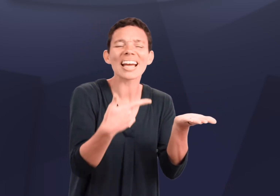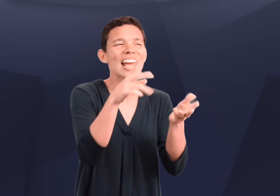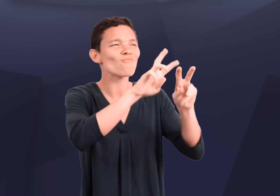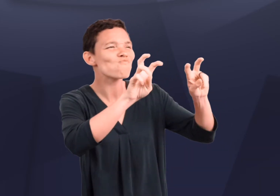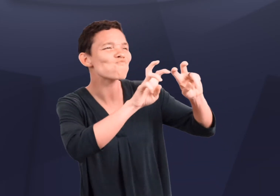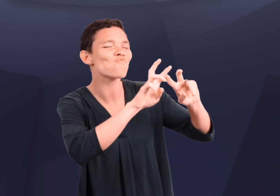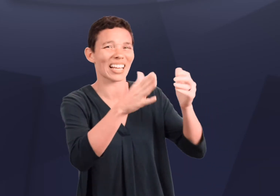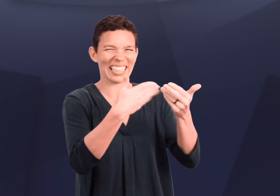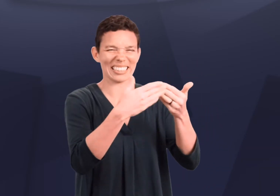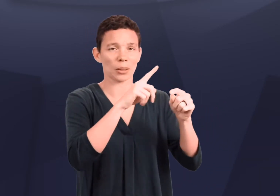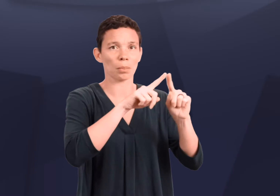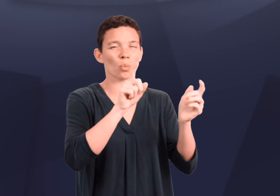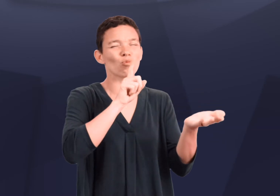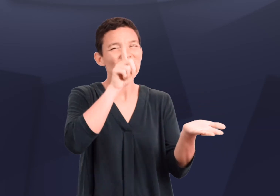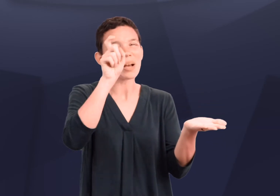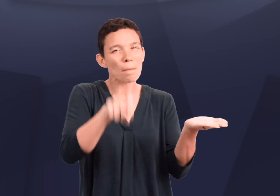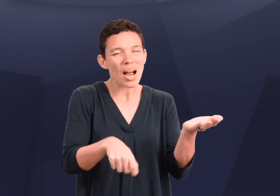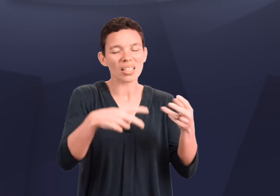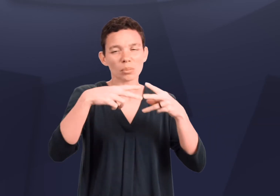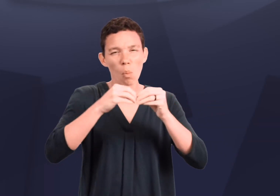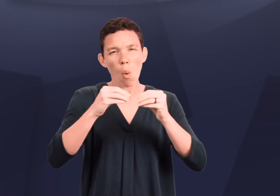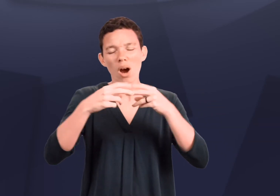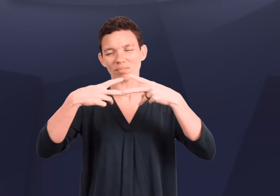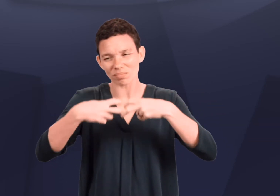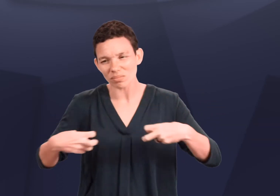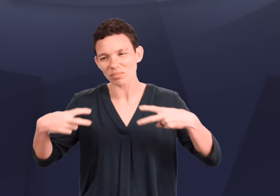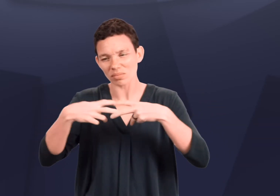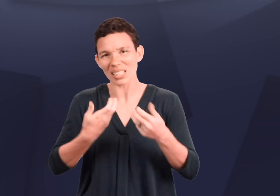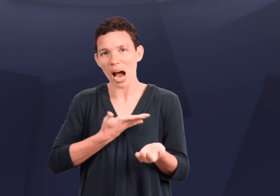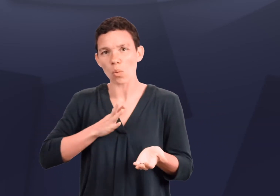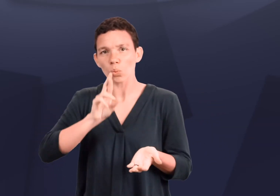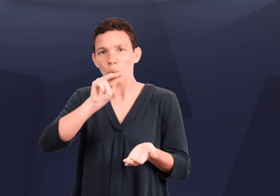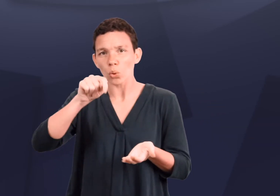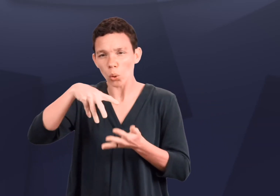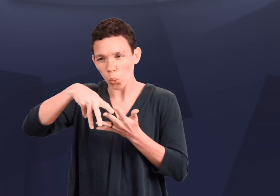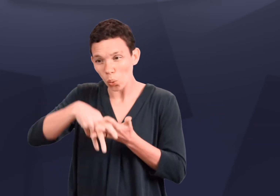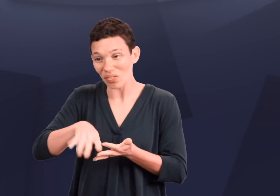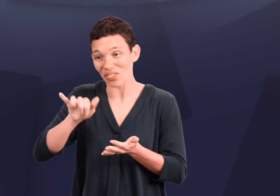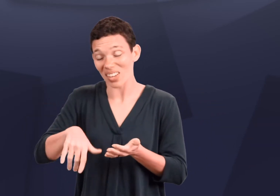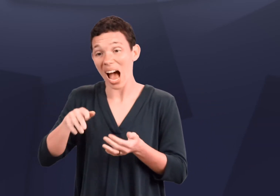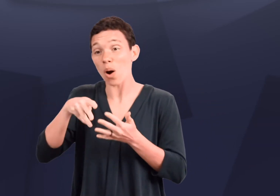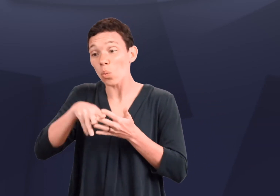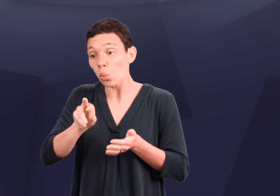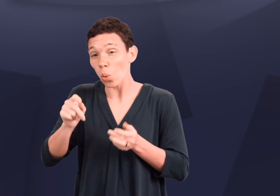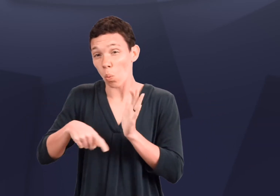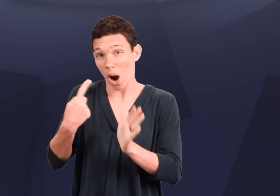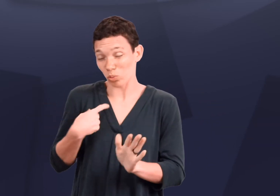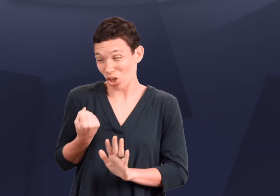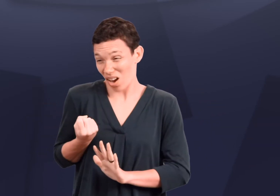but true understanding comes when we first turn inward and assess ourselves. It's crucial to know our own roots.